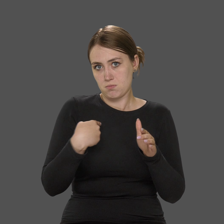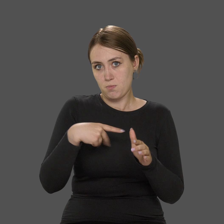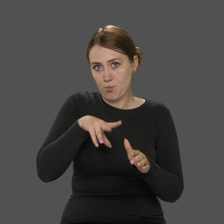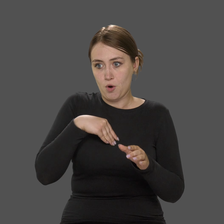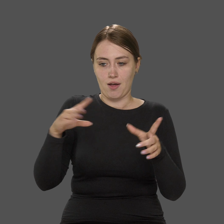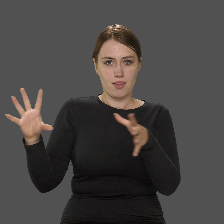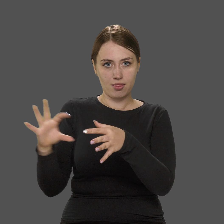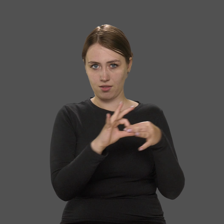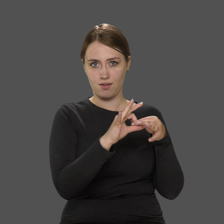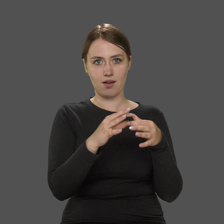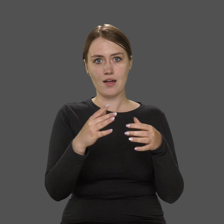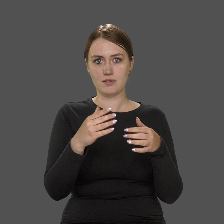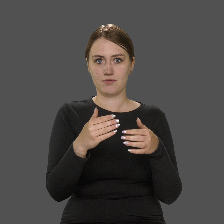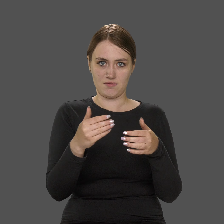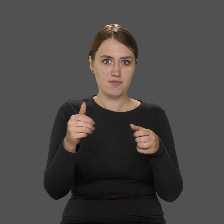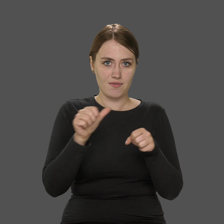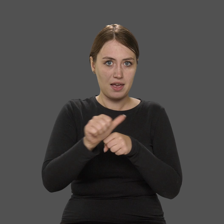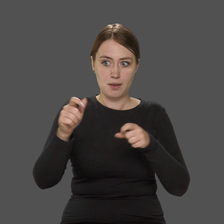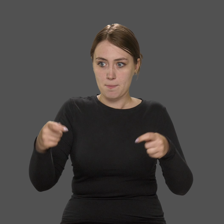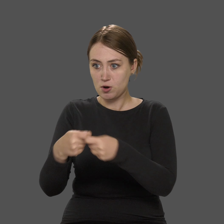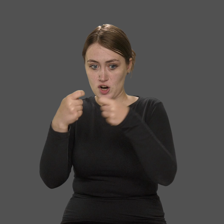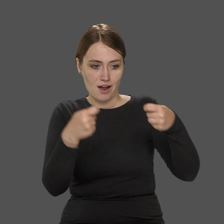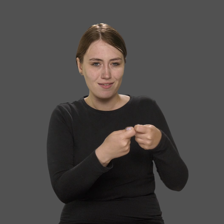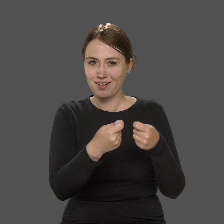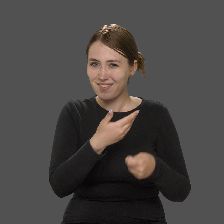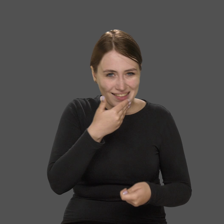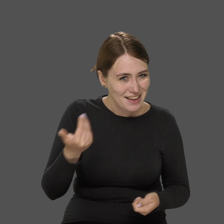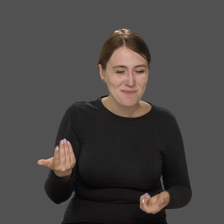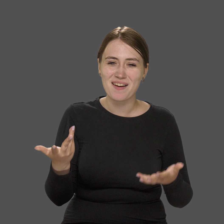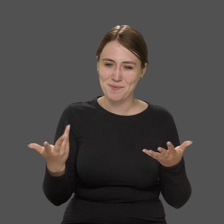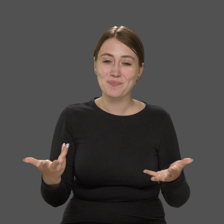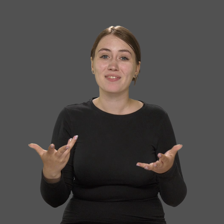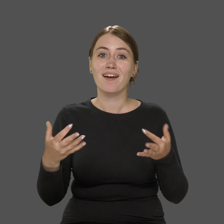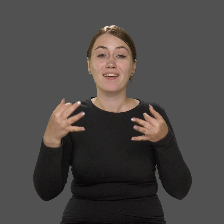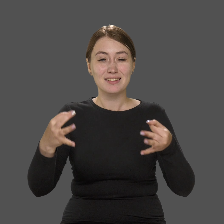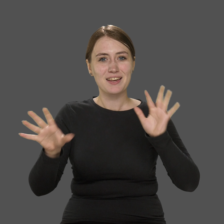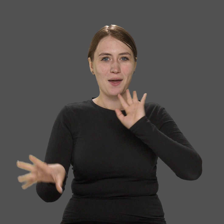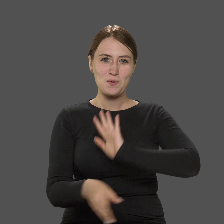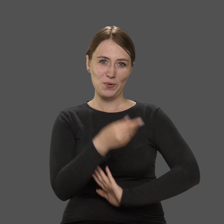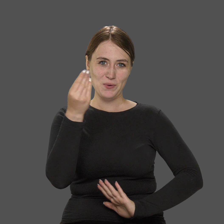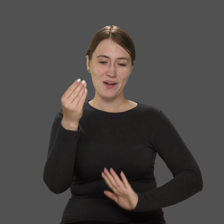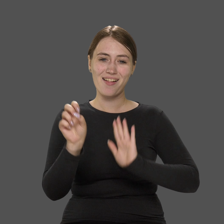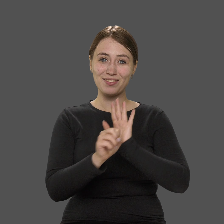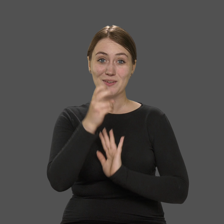both sign language and spoken language. That's all for today,